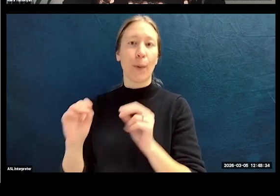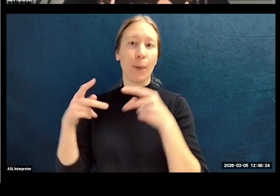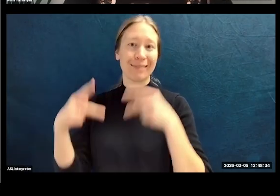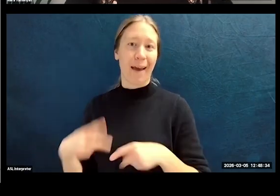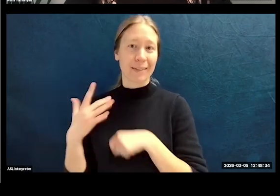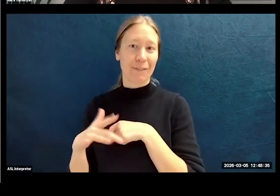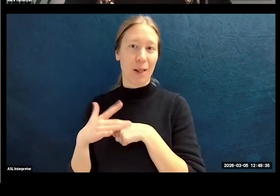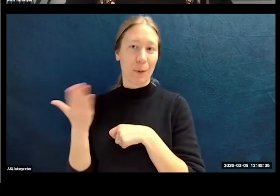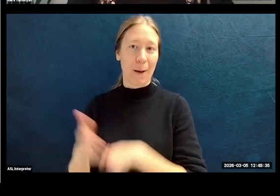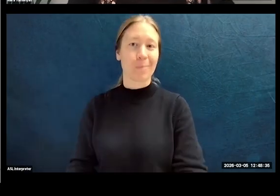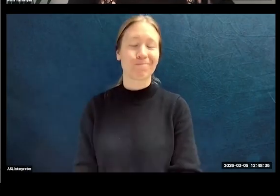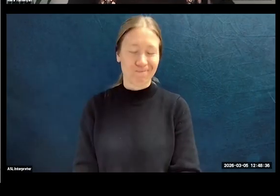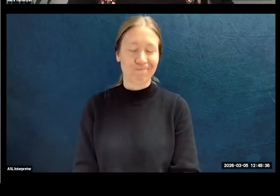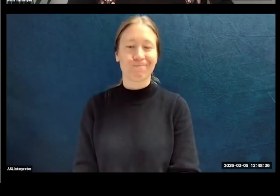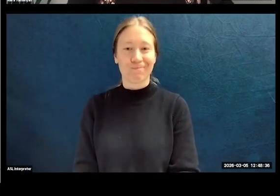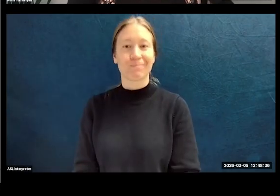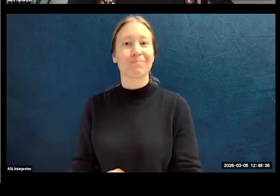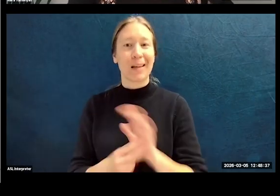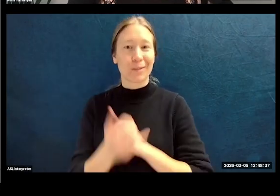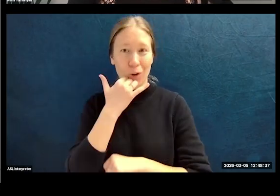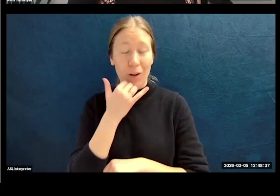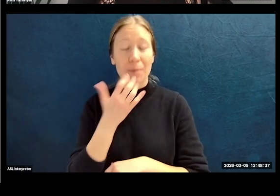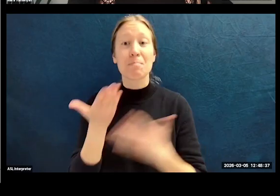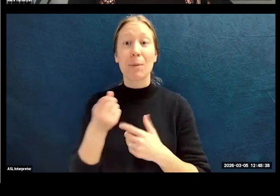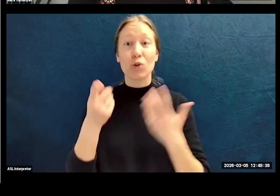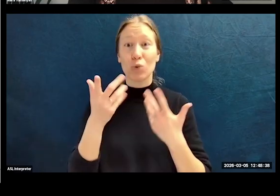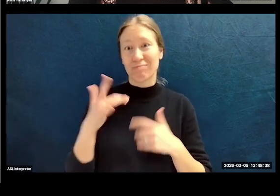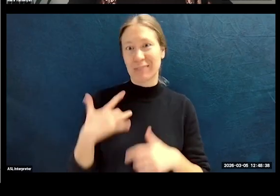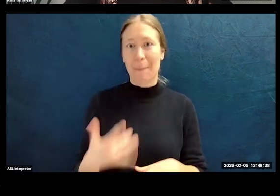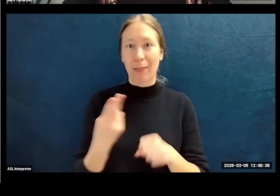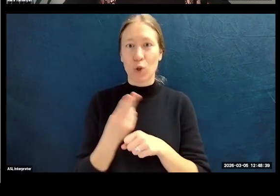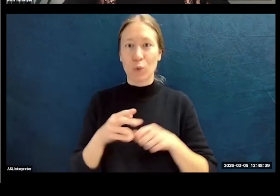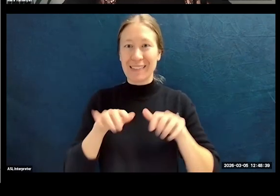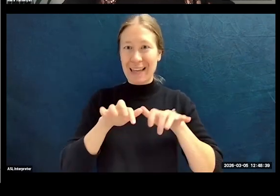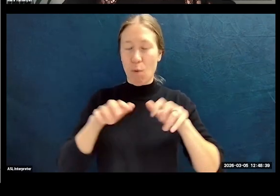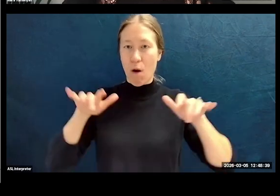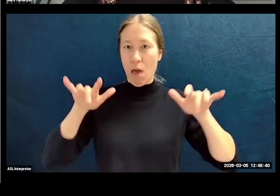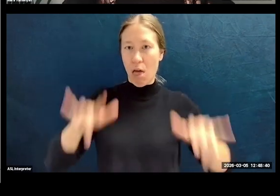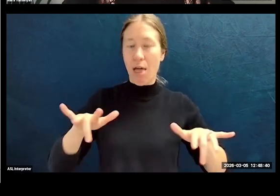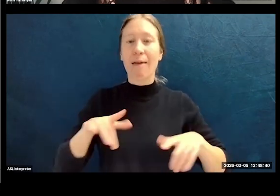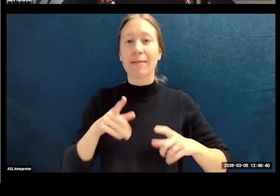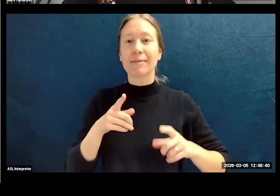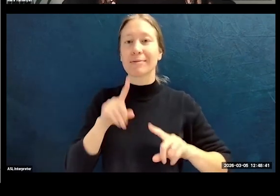Also, if you're used to saving a document using Command + P or Ctrl + P function,